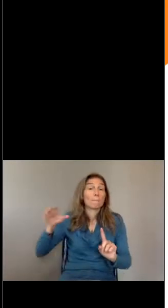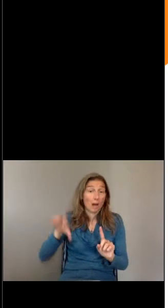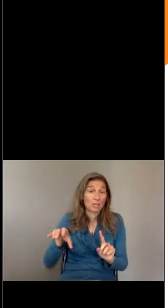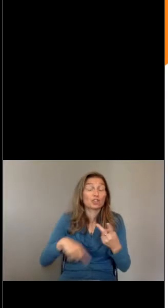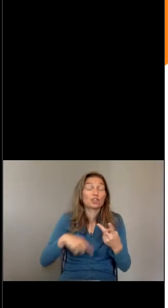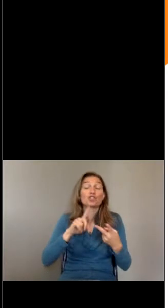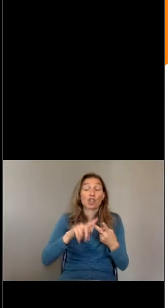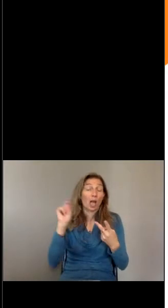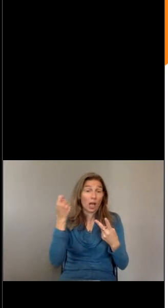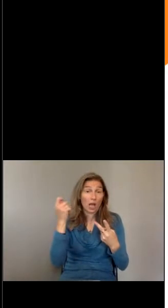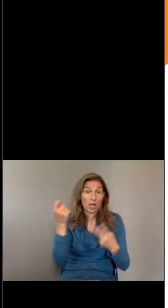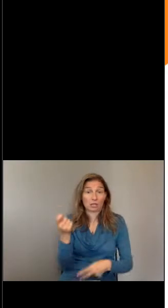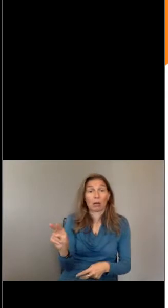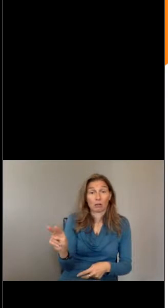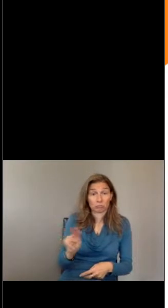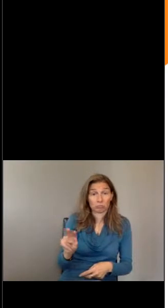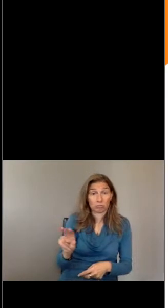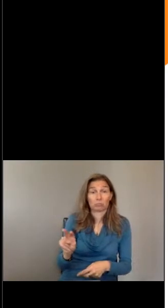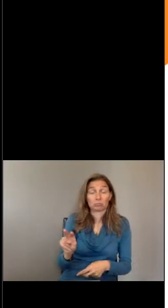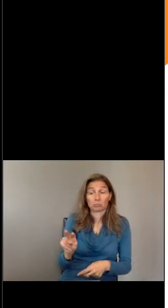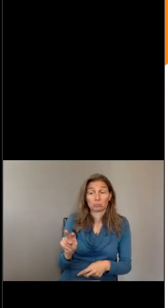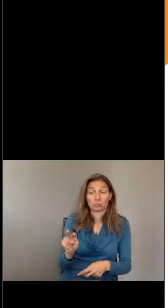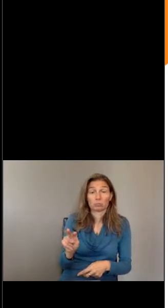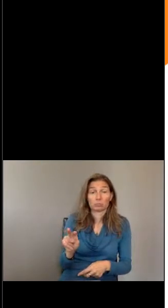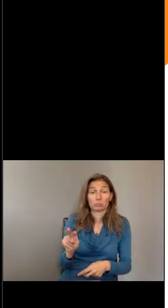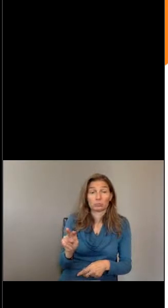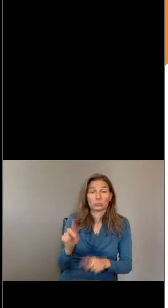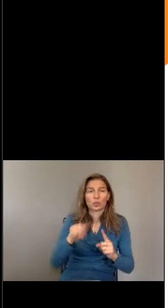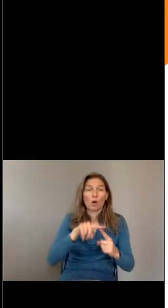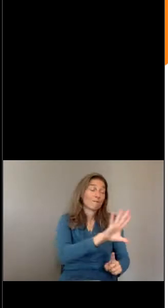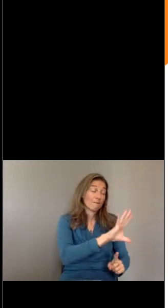and this 500 people in Bangladesh and 500 people in Kenya.